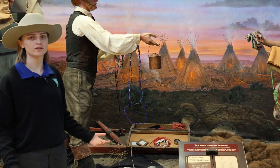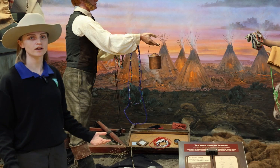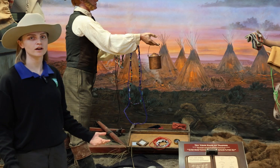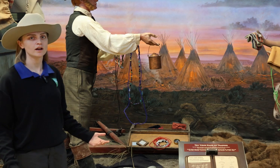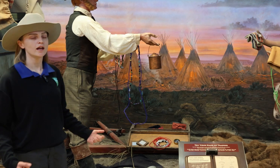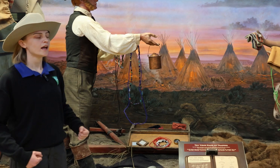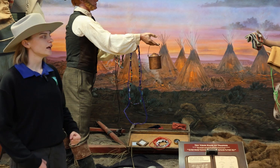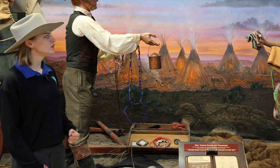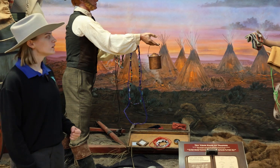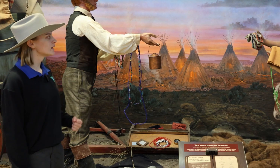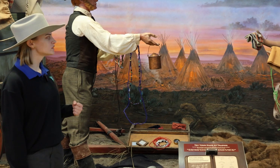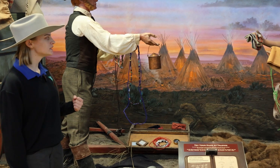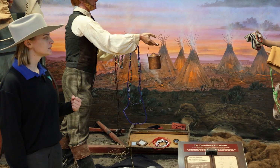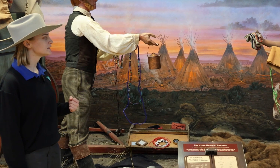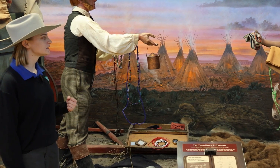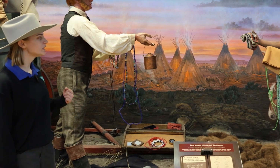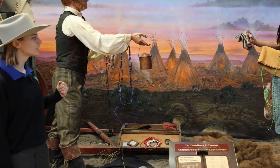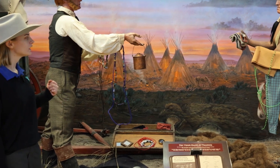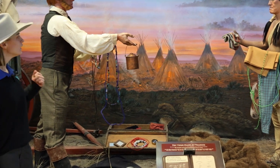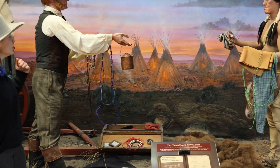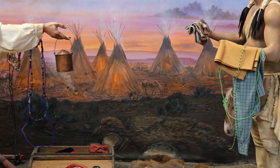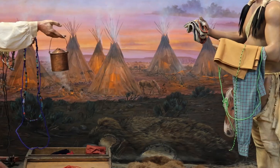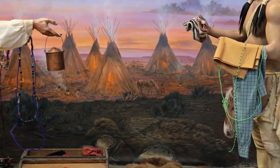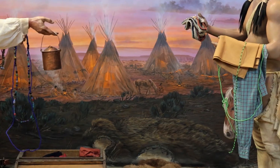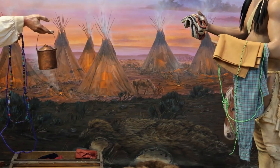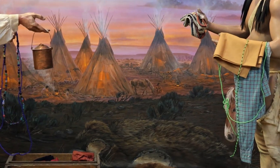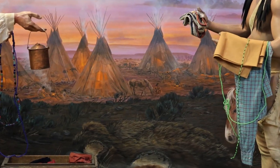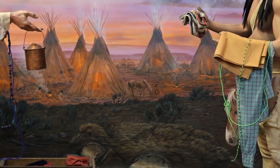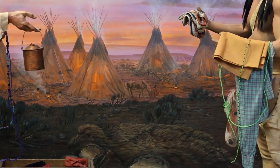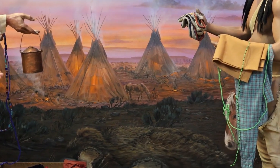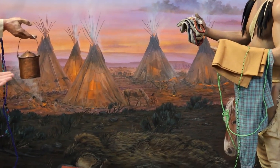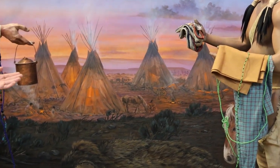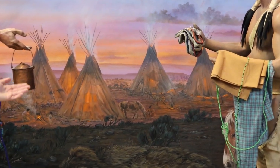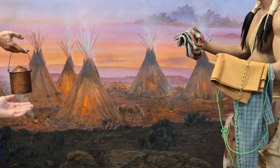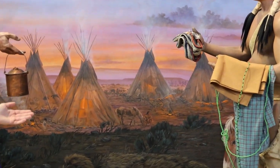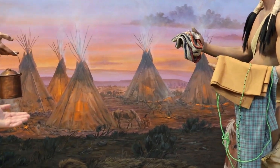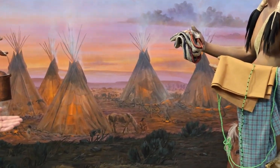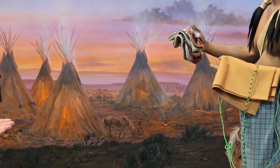other. And you can actually see this here. You can see the Native’s holding some clothes that